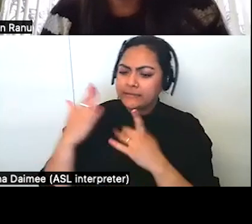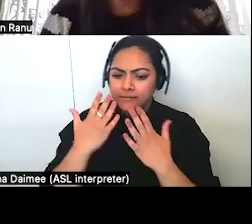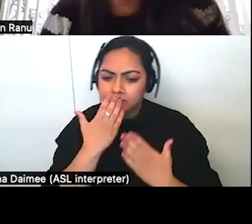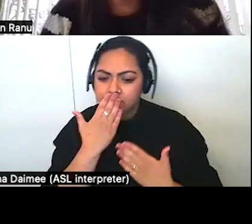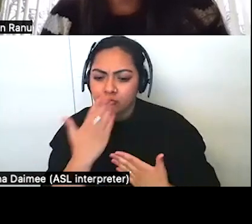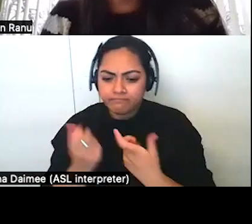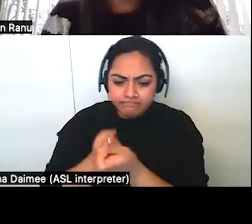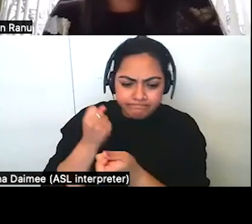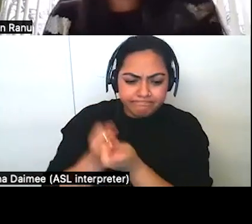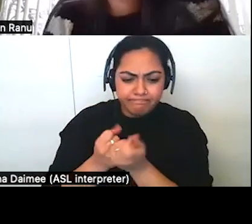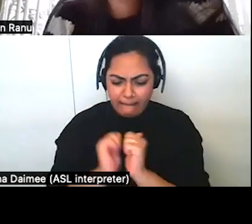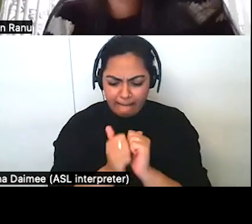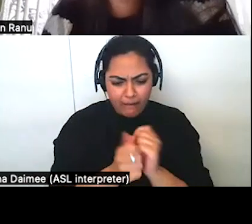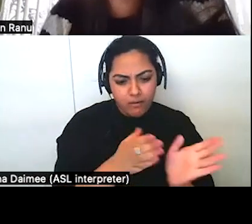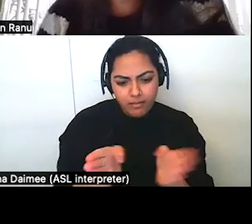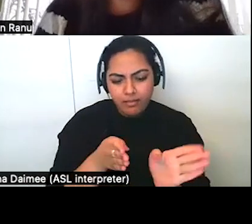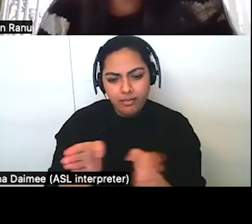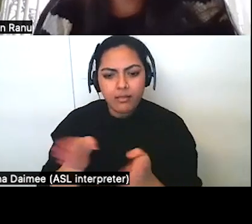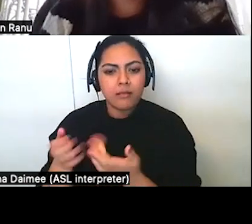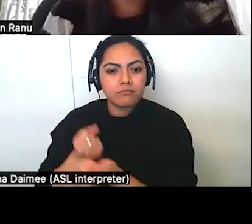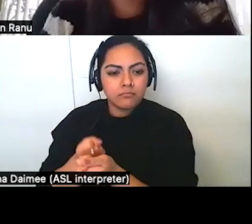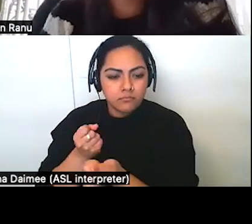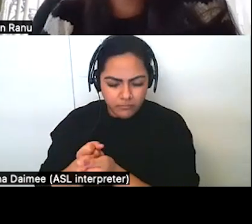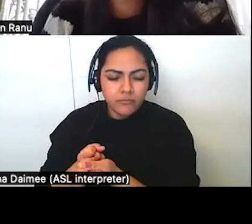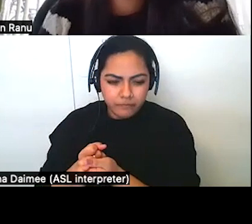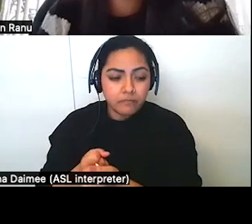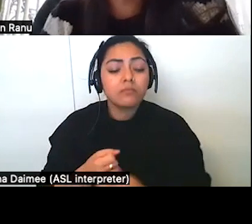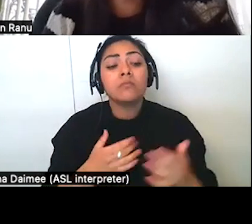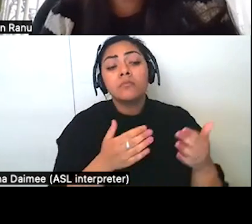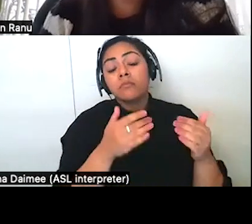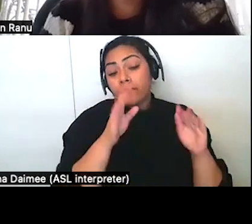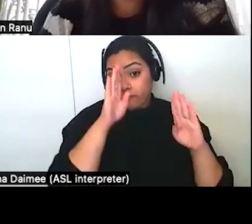That being said, the focus here is on actionable and informative titles,